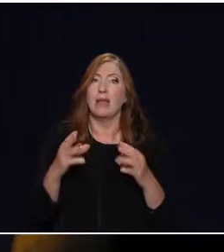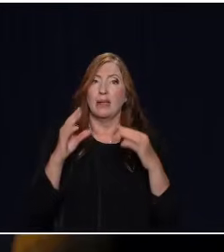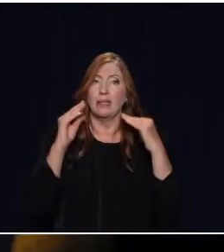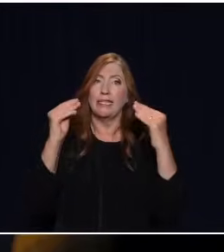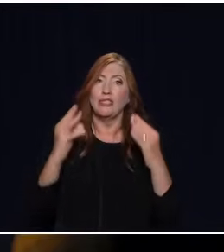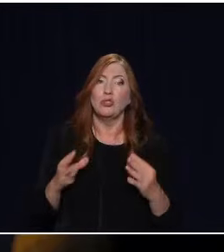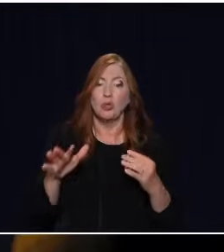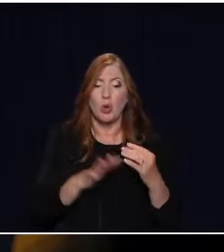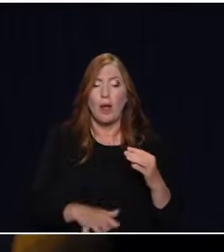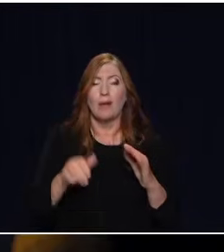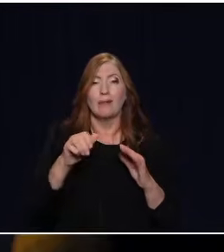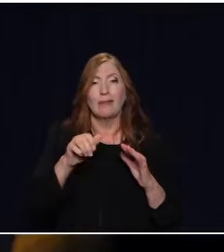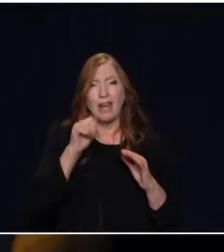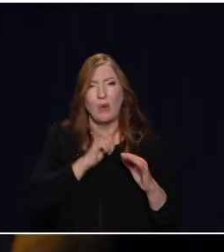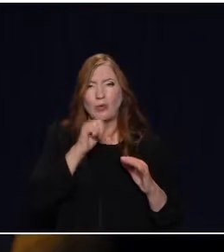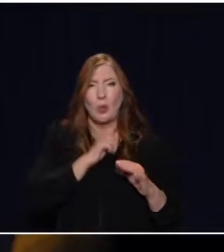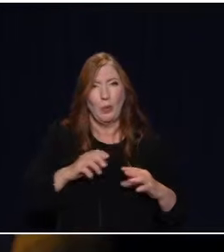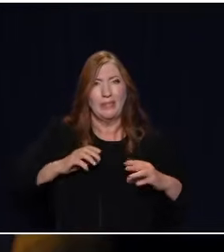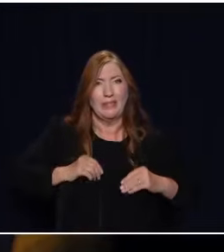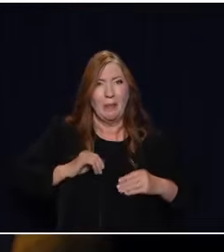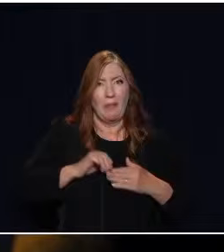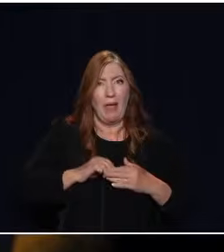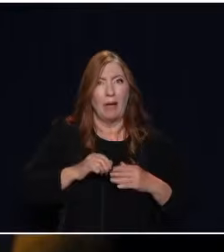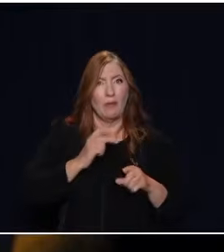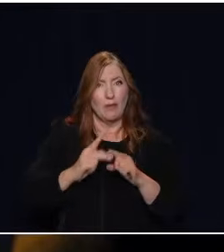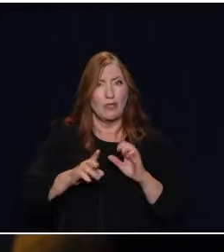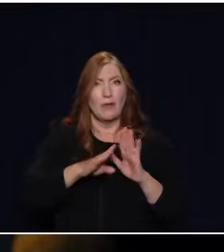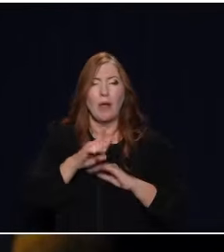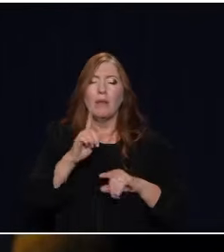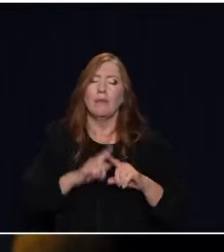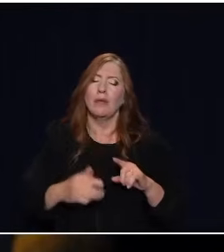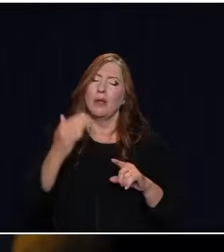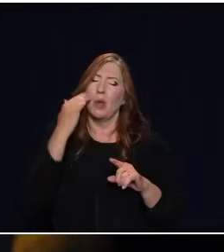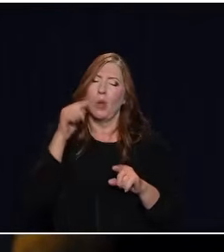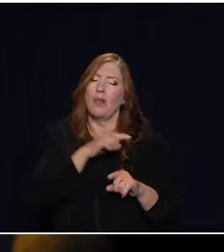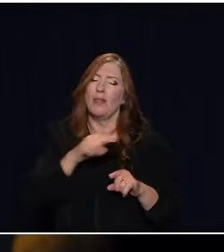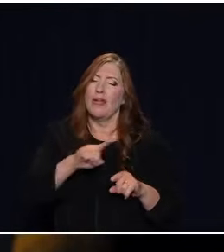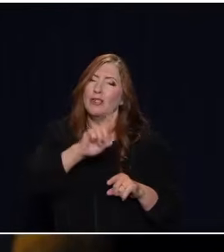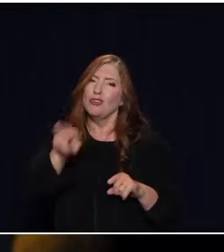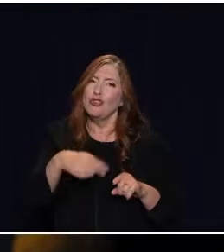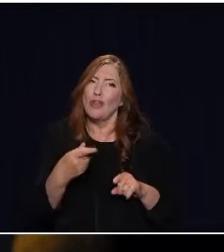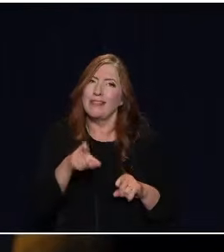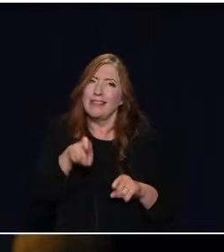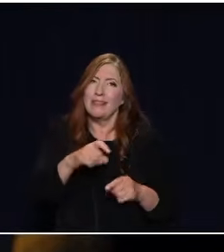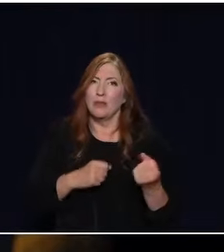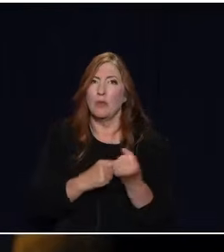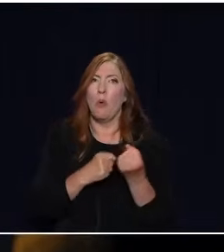DEVELOPMENT. I THINK THAT WOULD BE WELCOMED BY MANY EDUCATORS AROUND